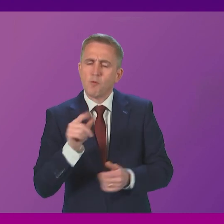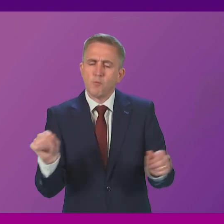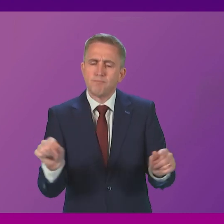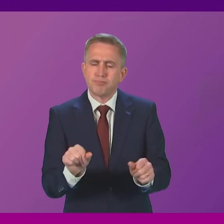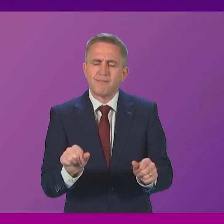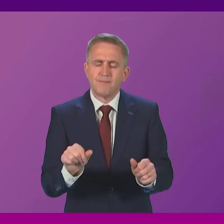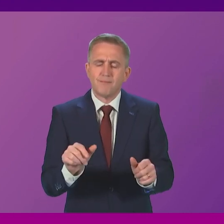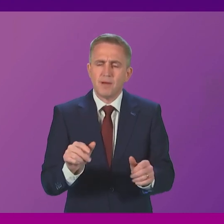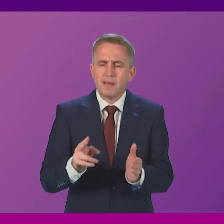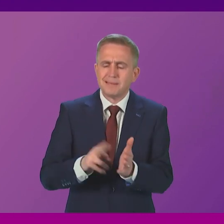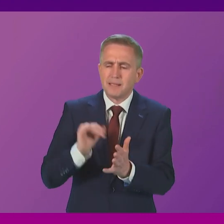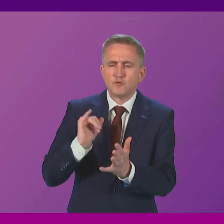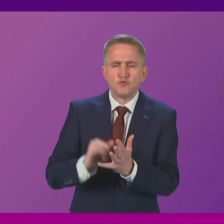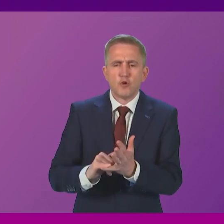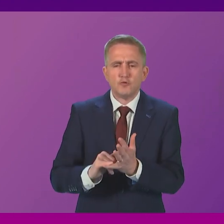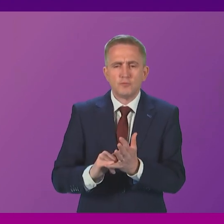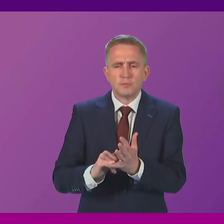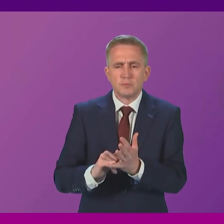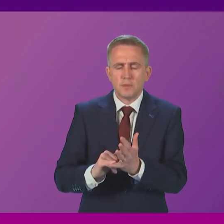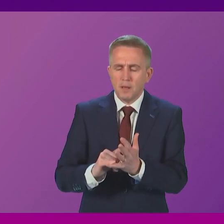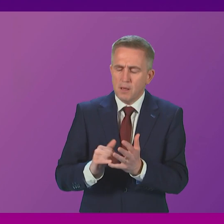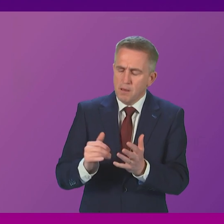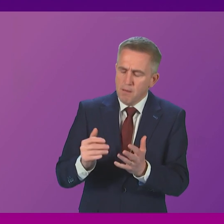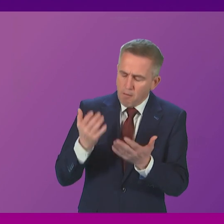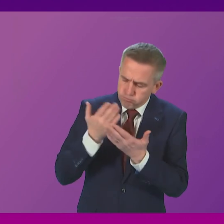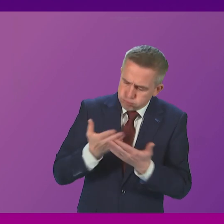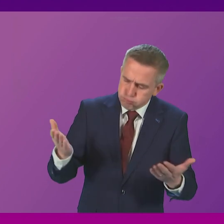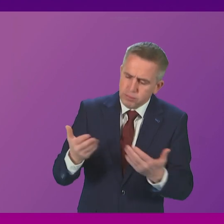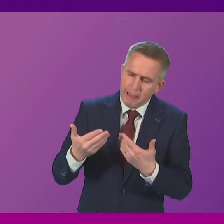that Nicola Sturgeon leaves some very big shoes to fill.